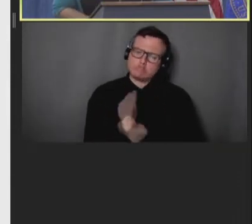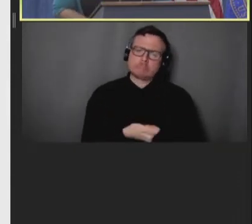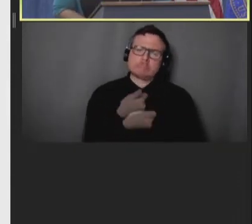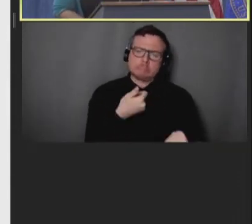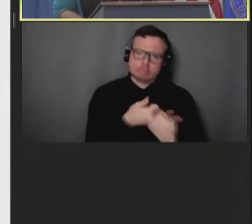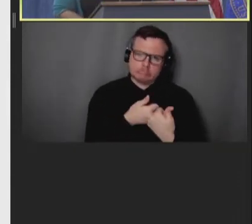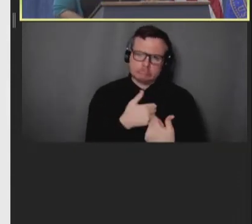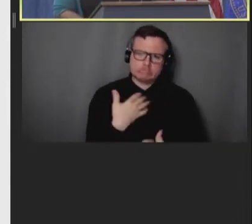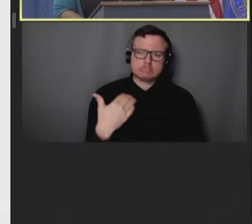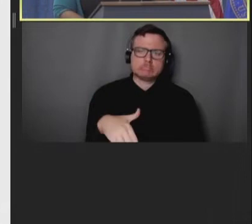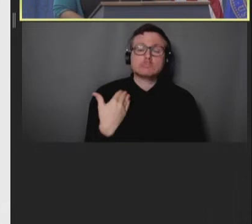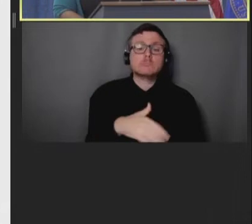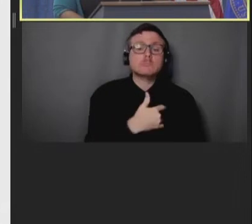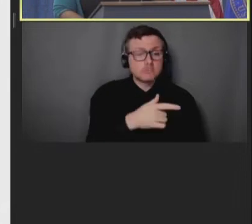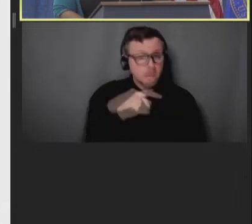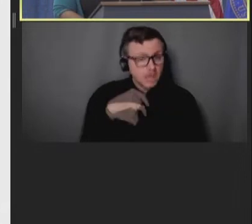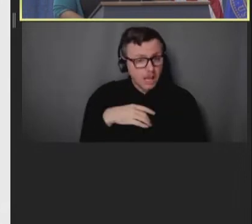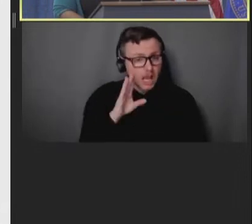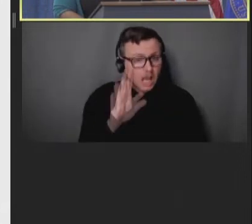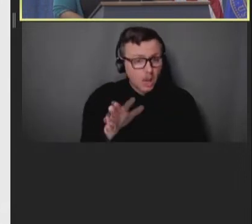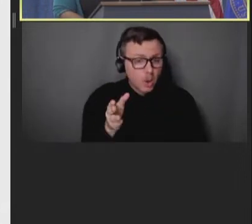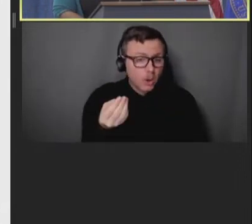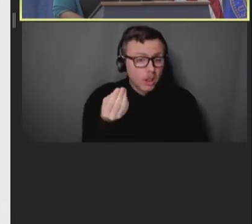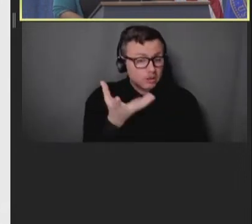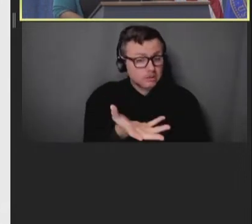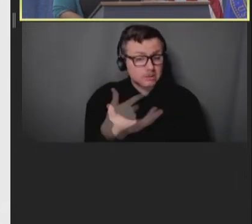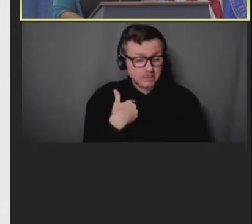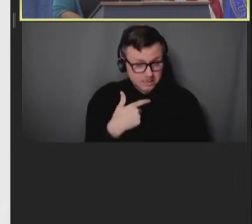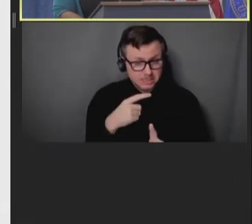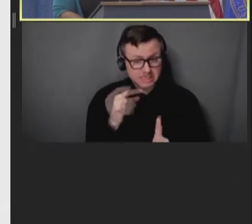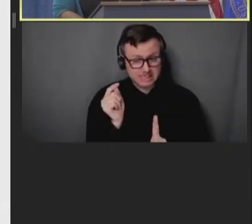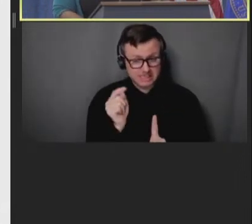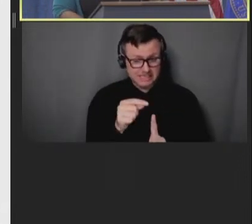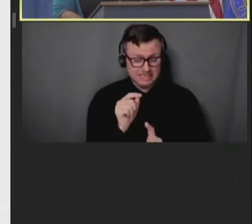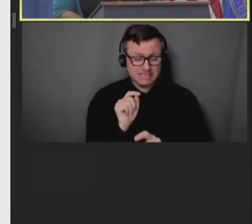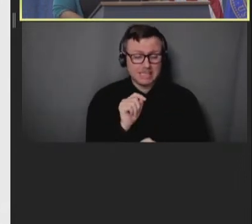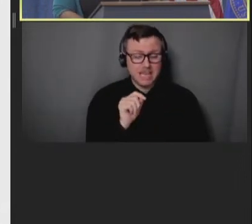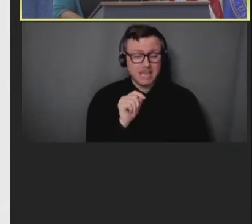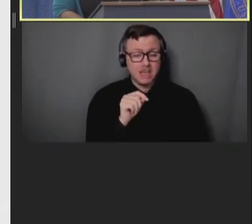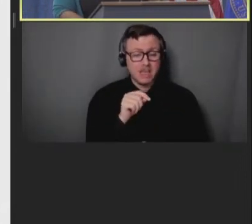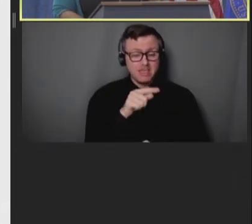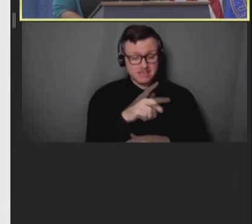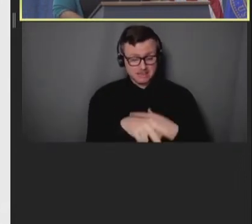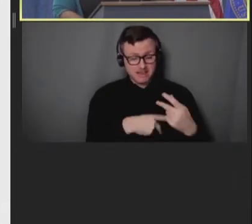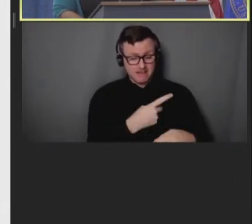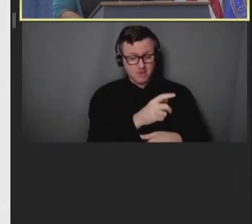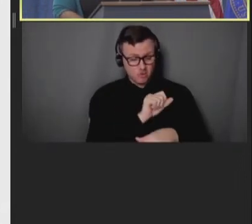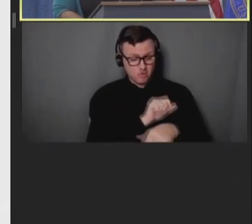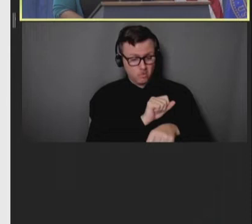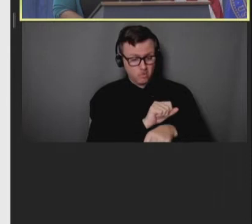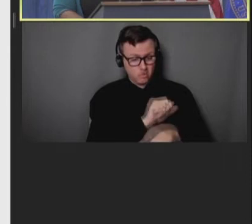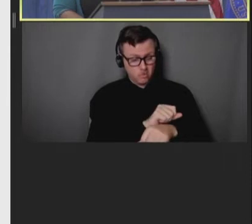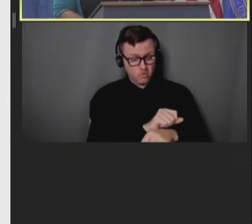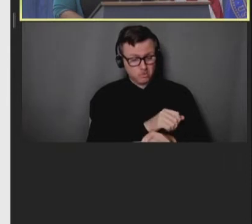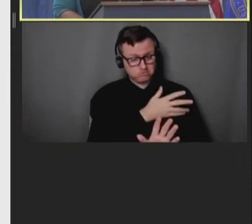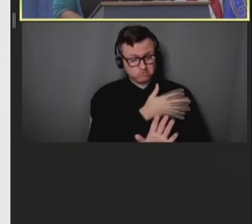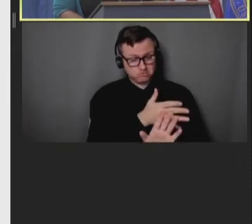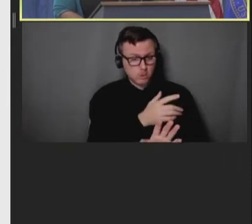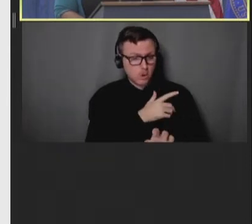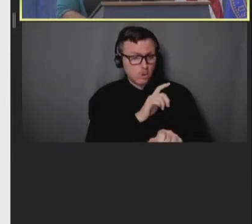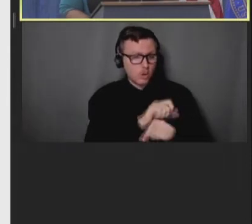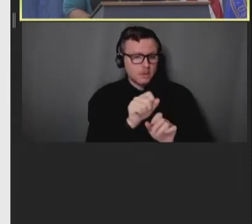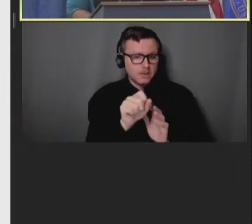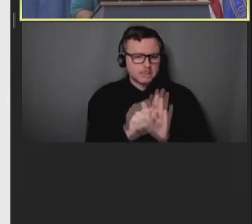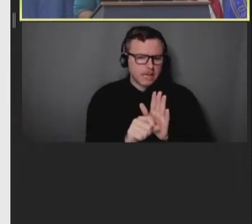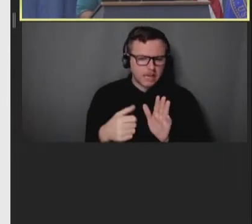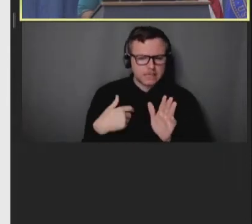I will flag that, through this work, we worked with states to think through how to increase